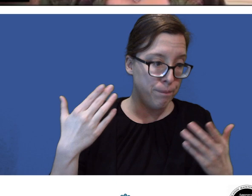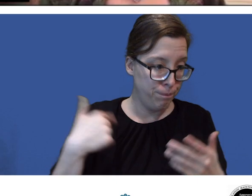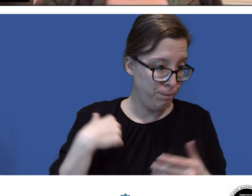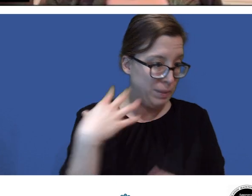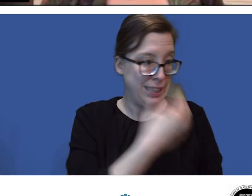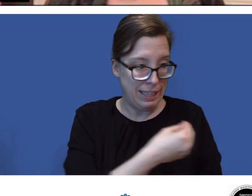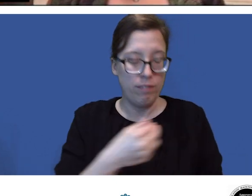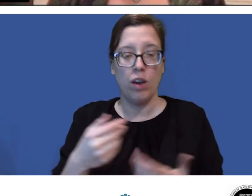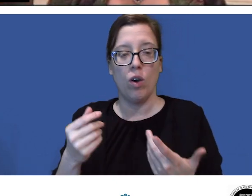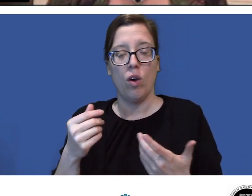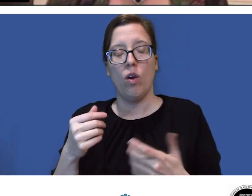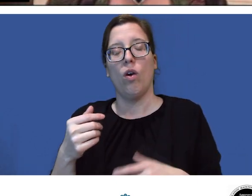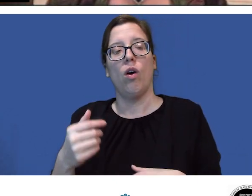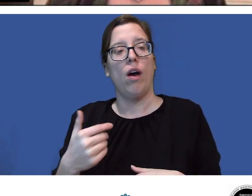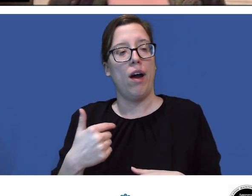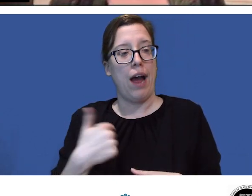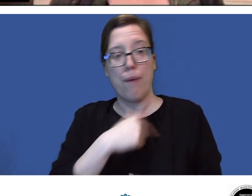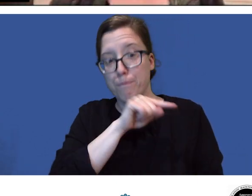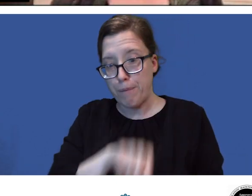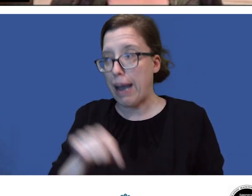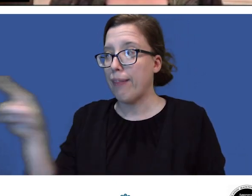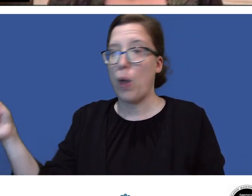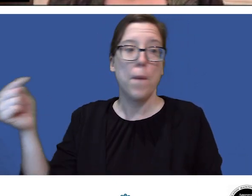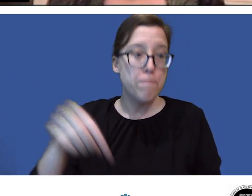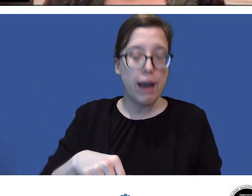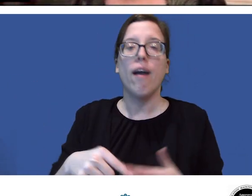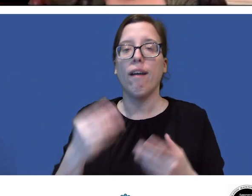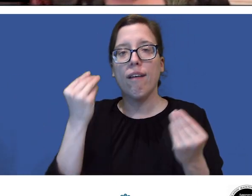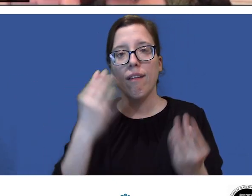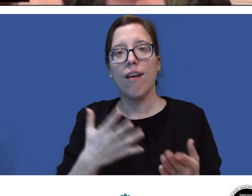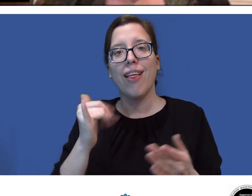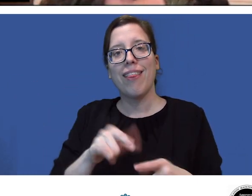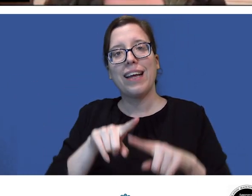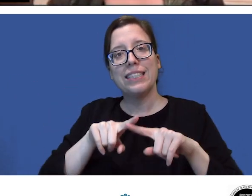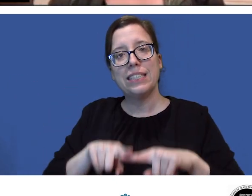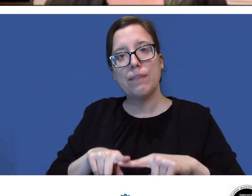Let them know when you come back. Because they need to know they can depend on you.